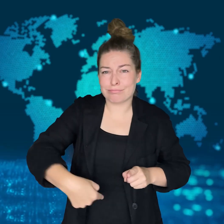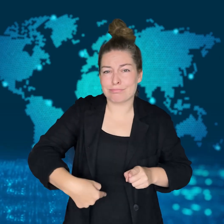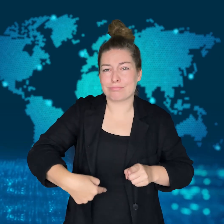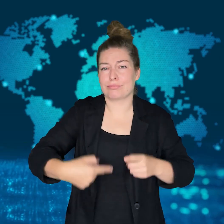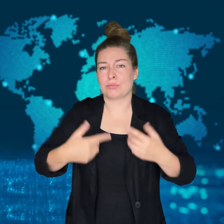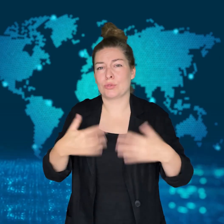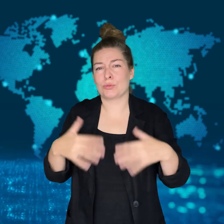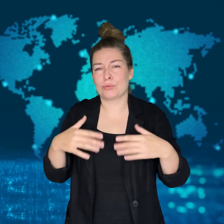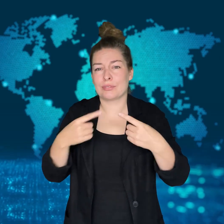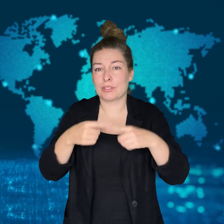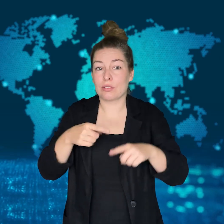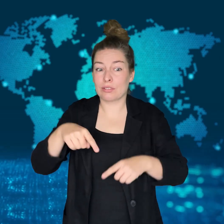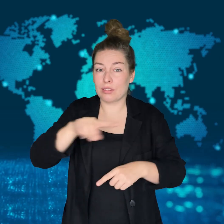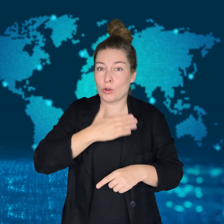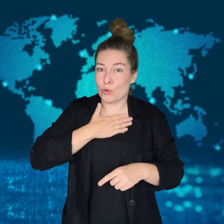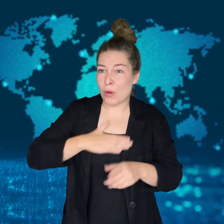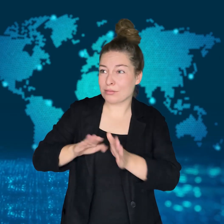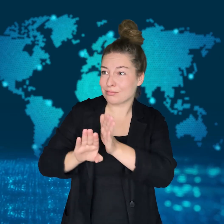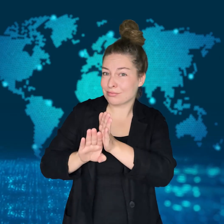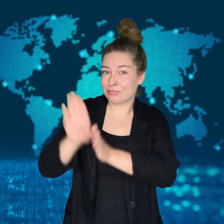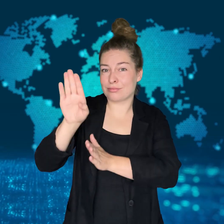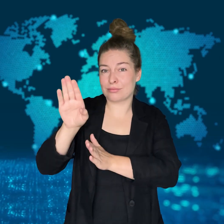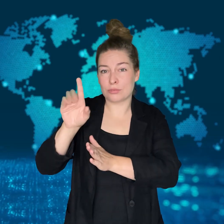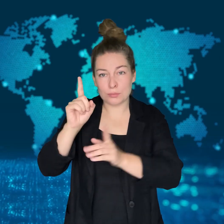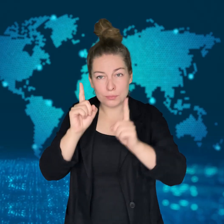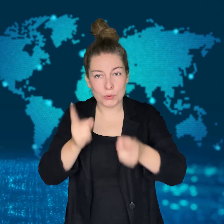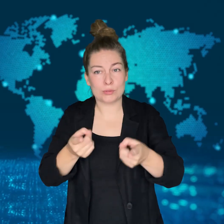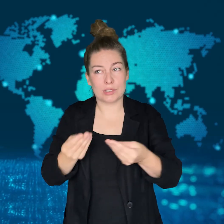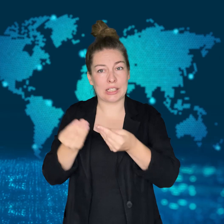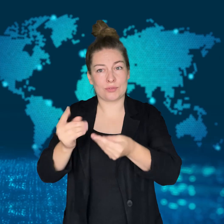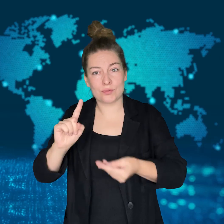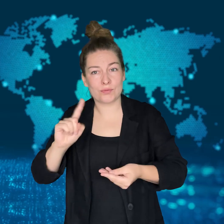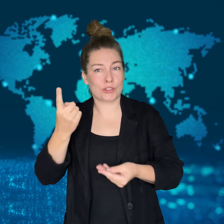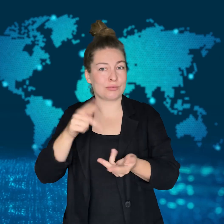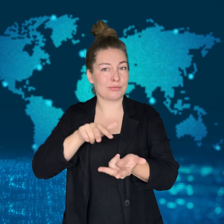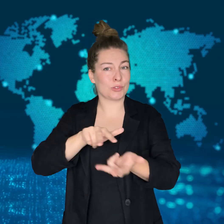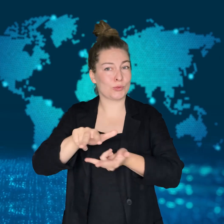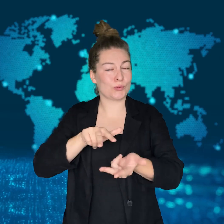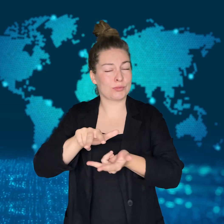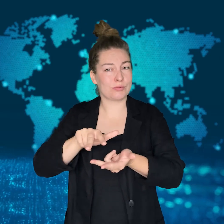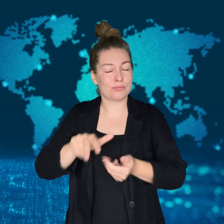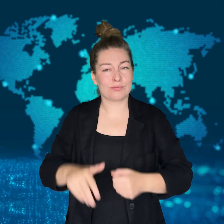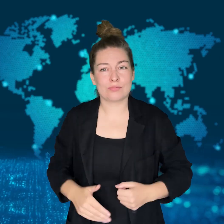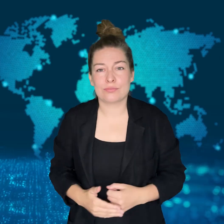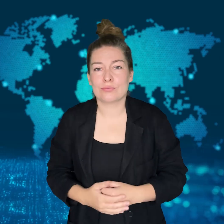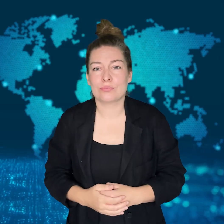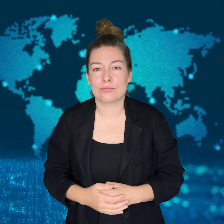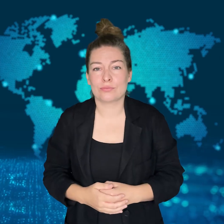"their start" as models for the company.